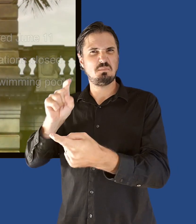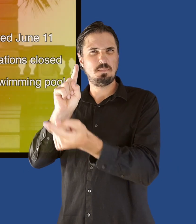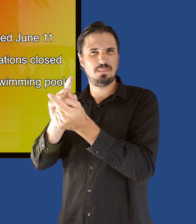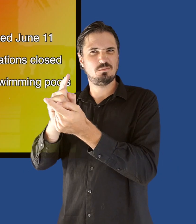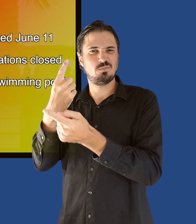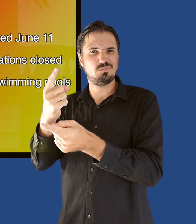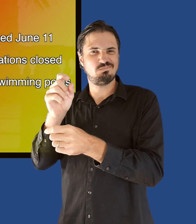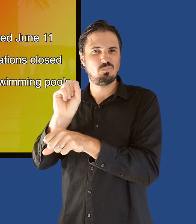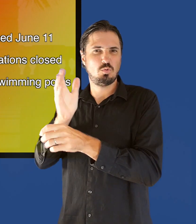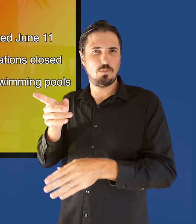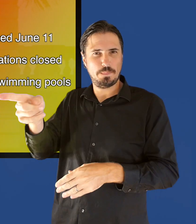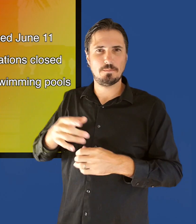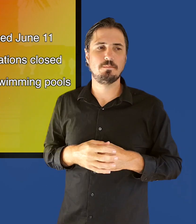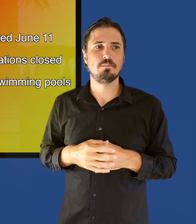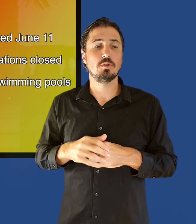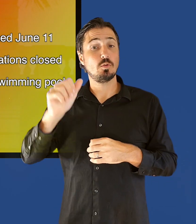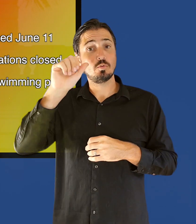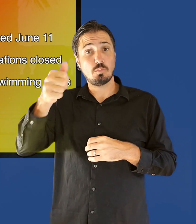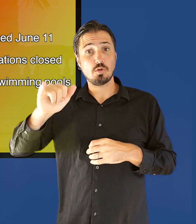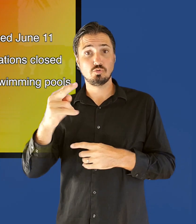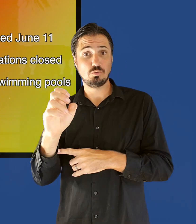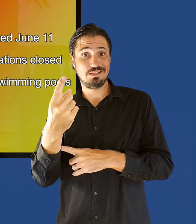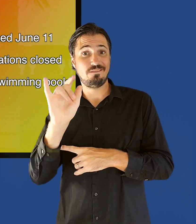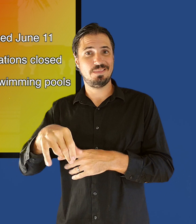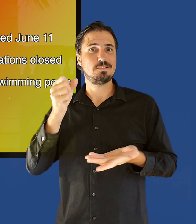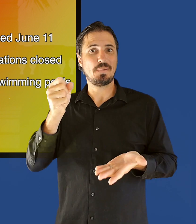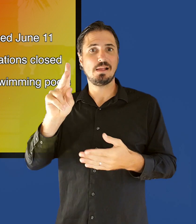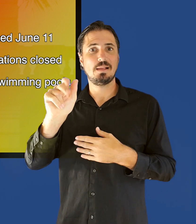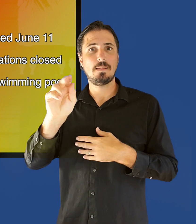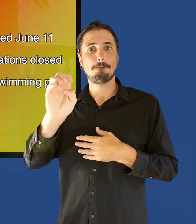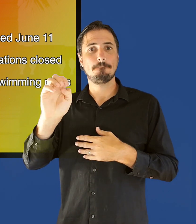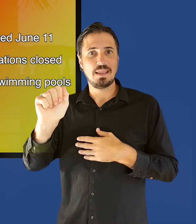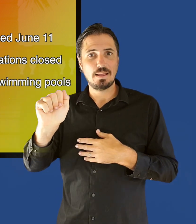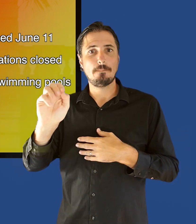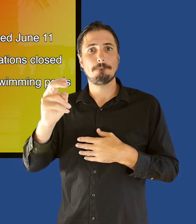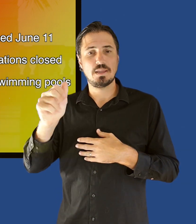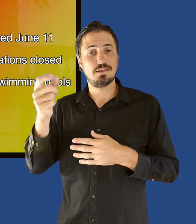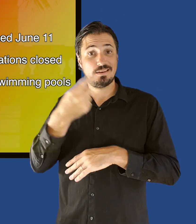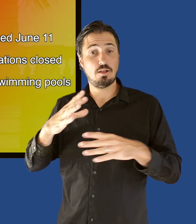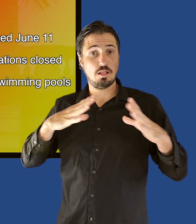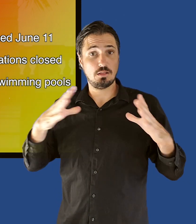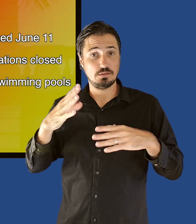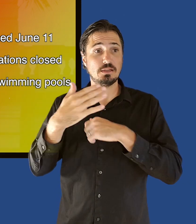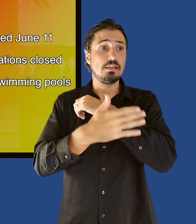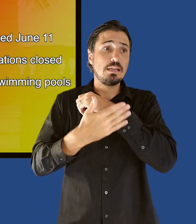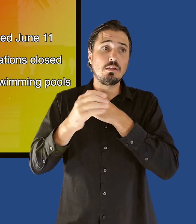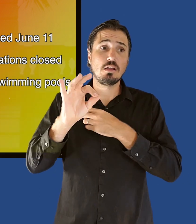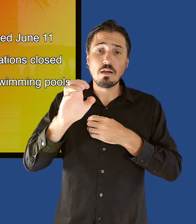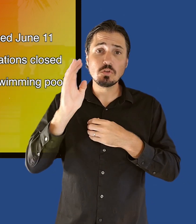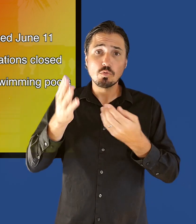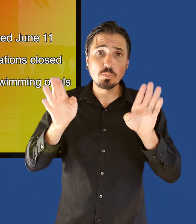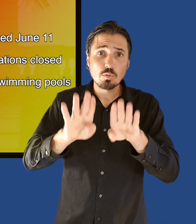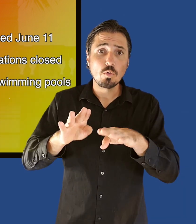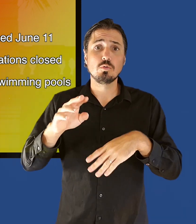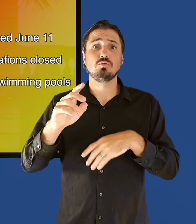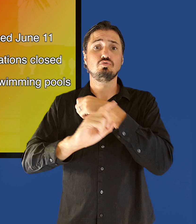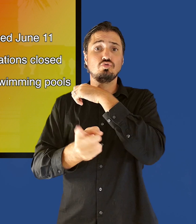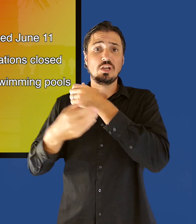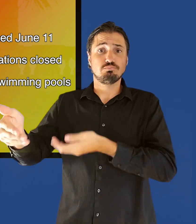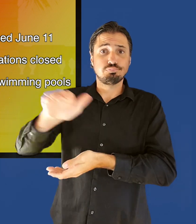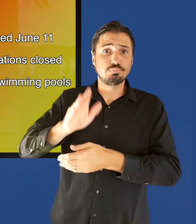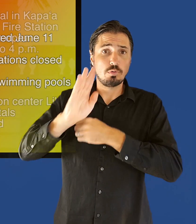Tomorrow, June 11, is the Kamehameha Day holiday. County government offices, refuse transfer stations and swimming pools will be closed.